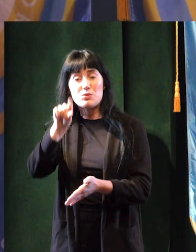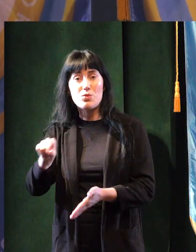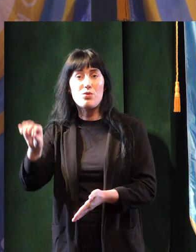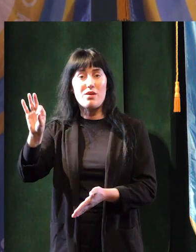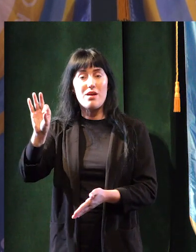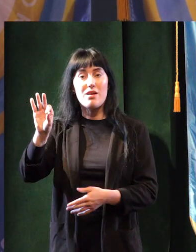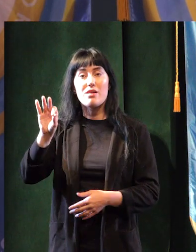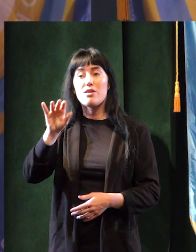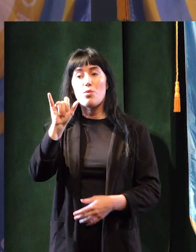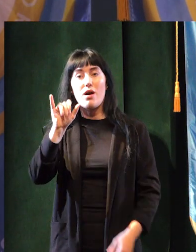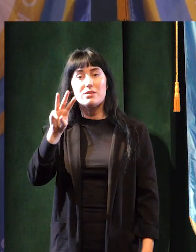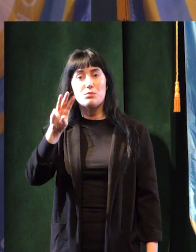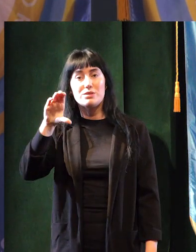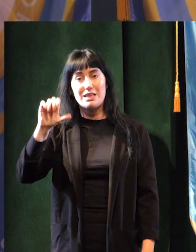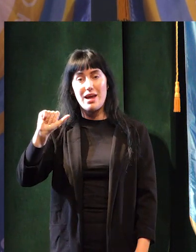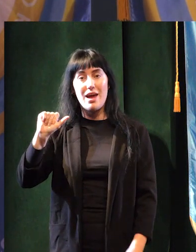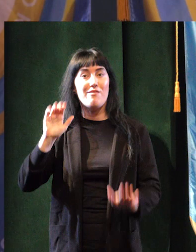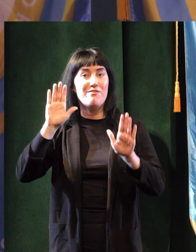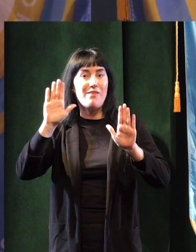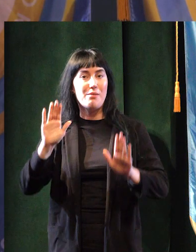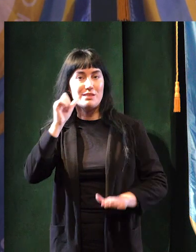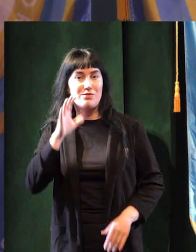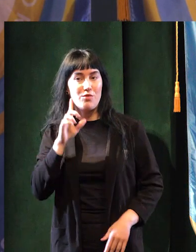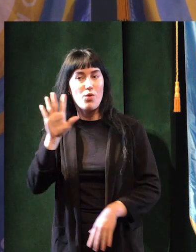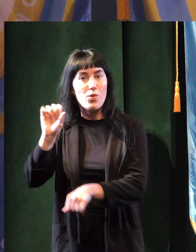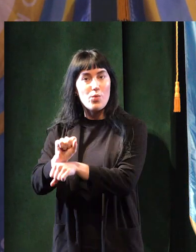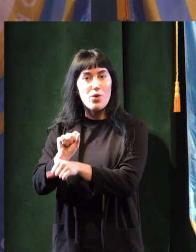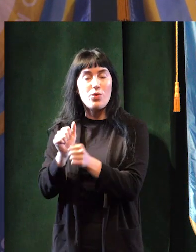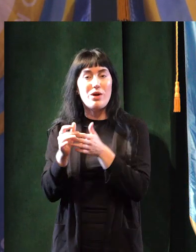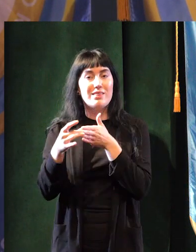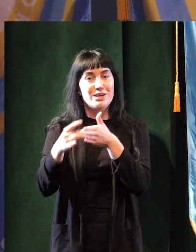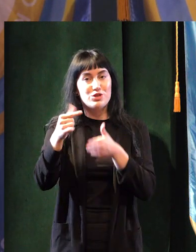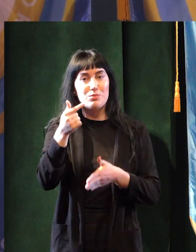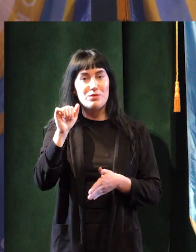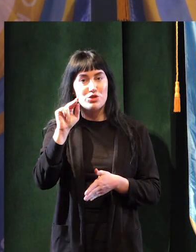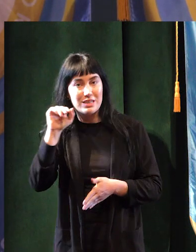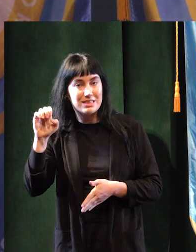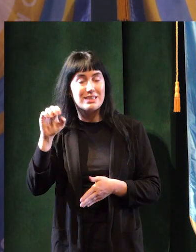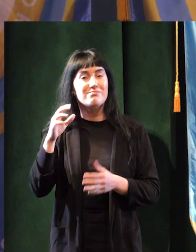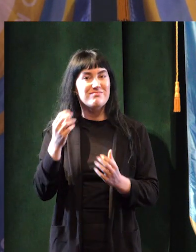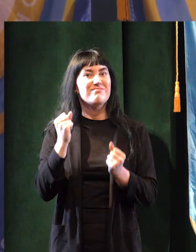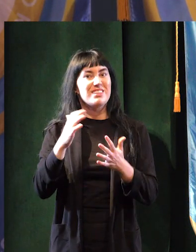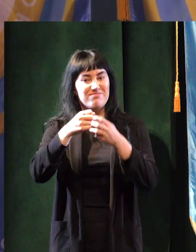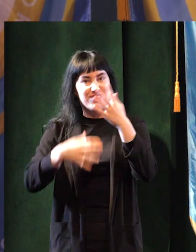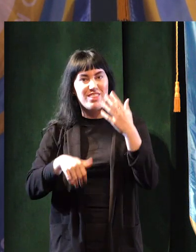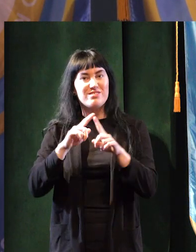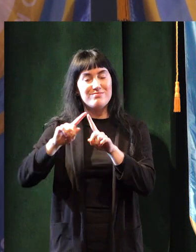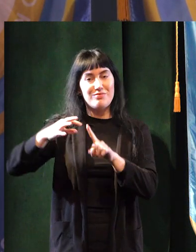in 2009 as the YWCA fabulous female for her work with leadership Genesee and her